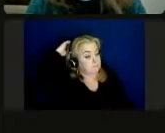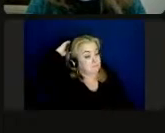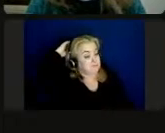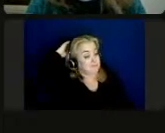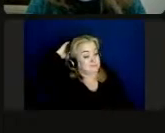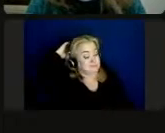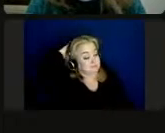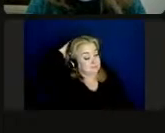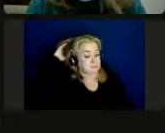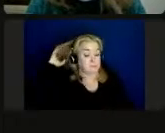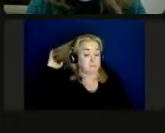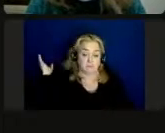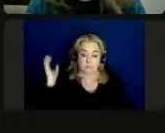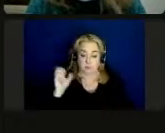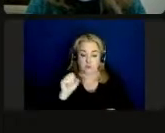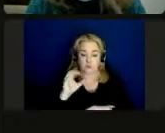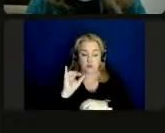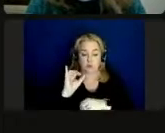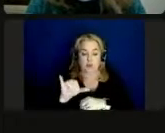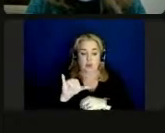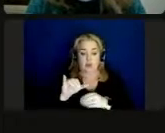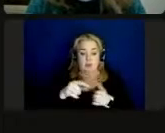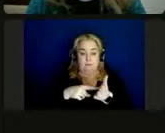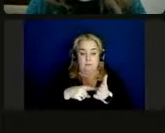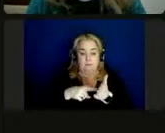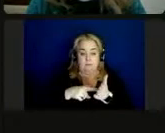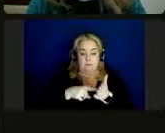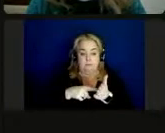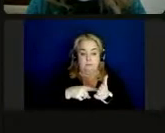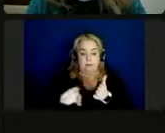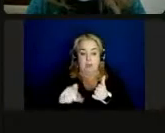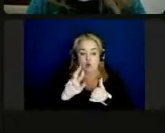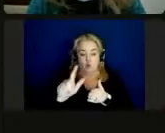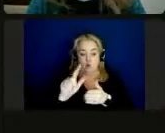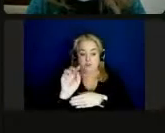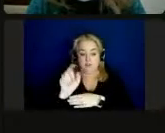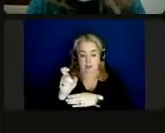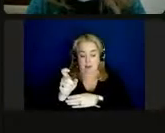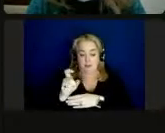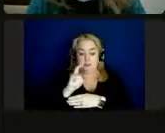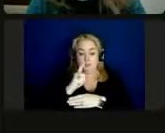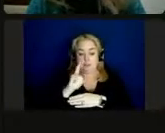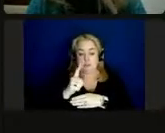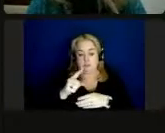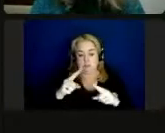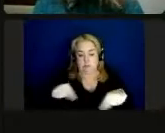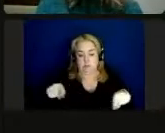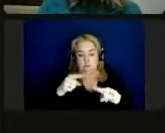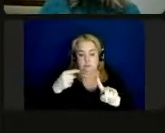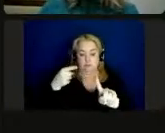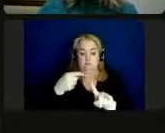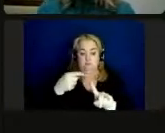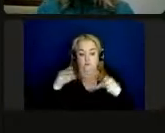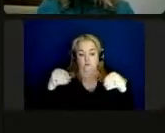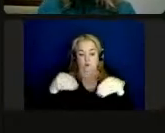THAT WORK ELSEWHERE MOVE ON THE RIGHT DEVICE.